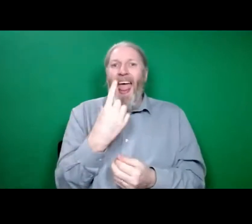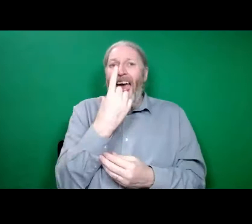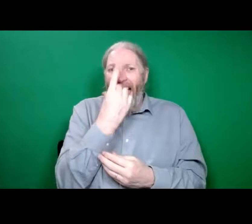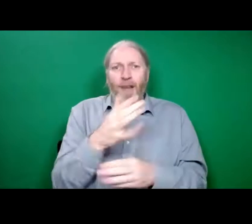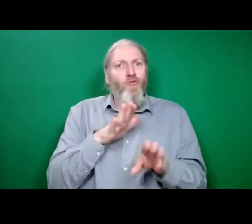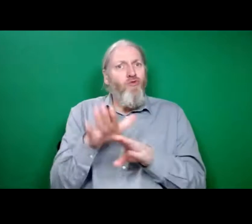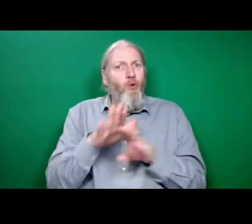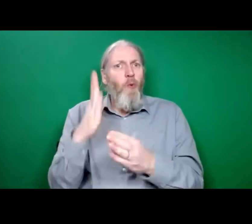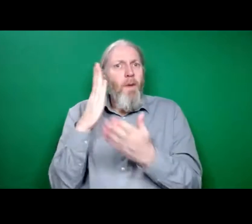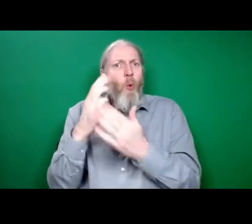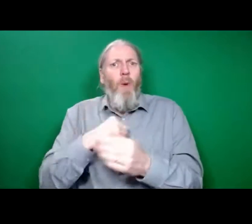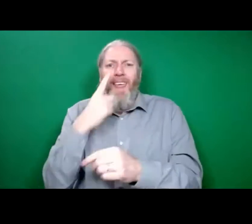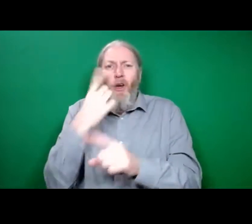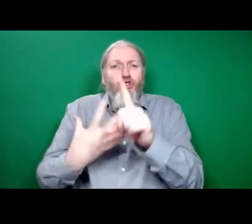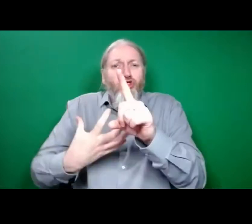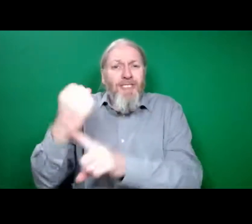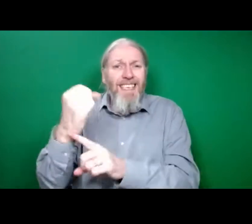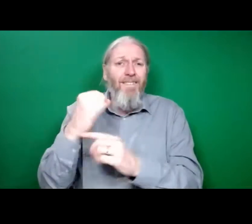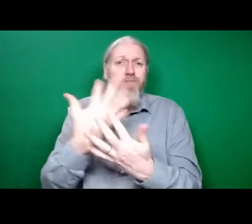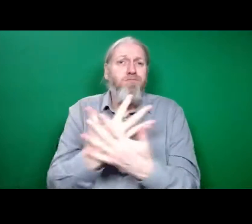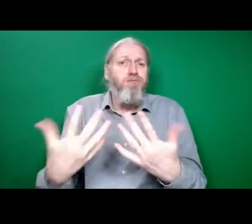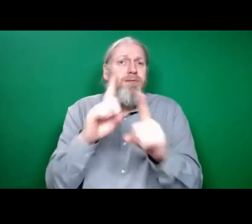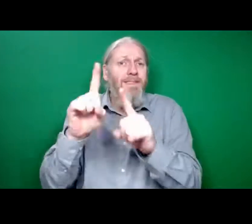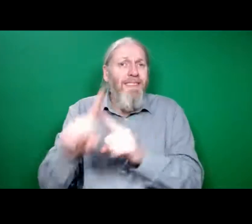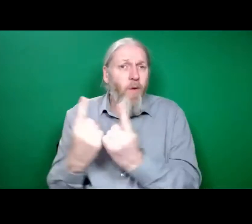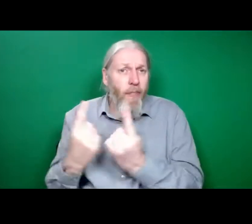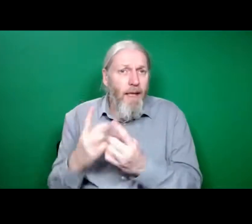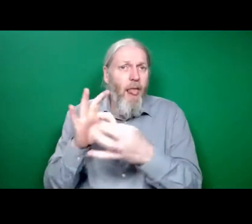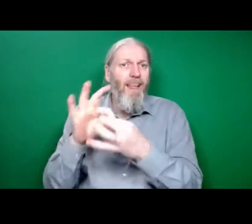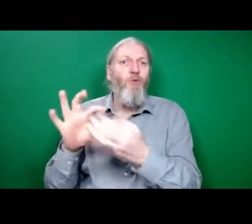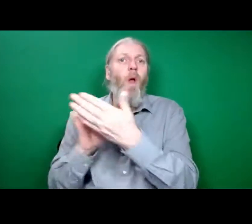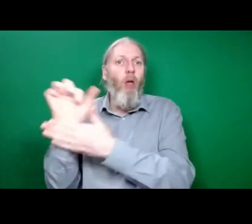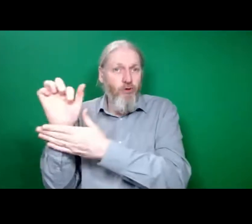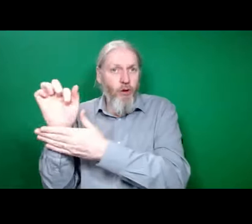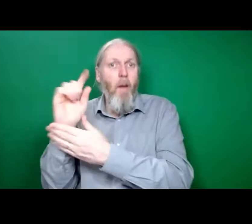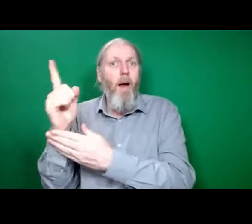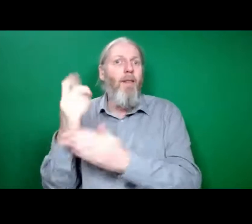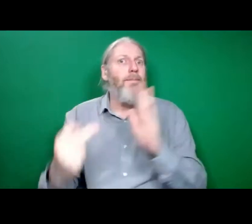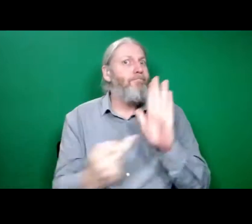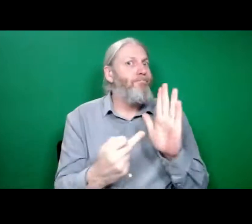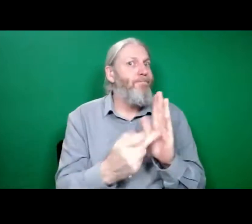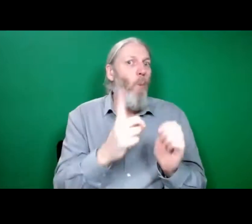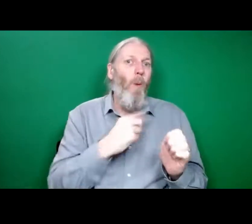work, to experience culture and leisure and it is not just a focus on design and land use and physical